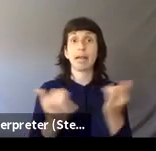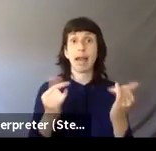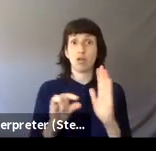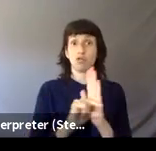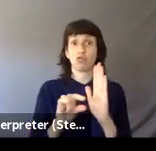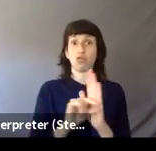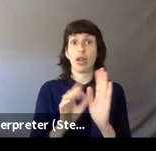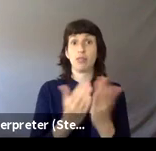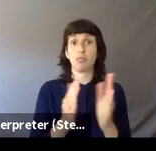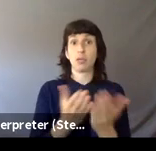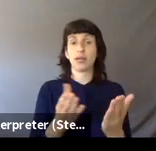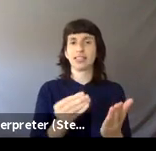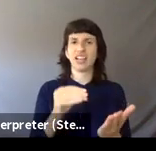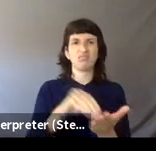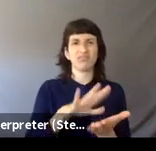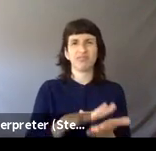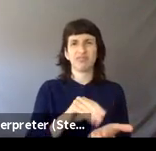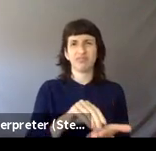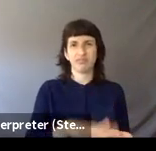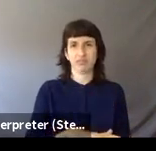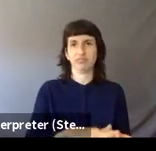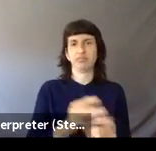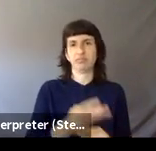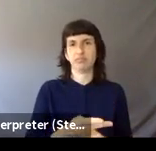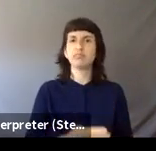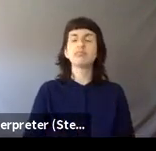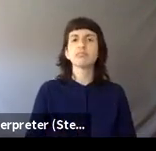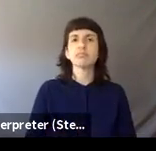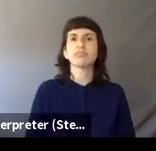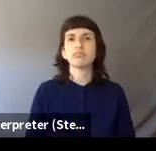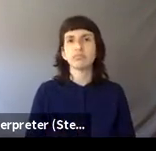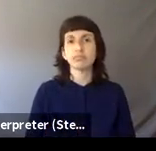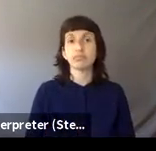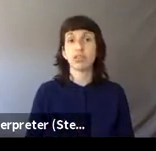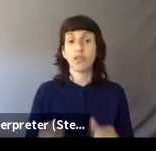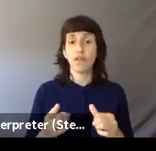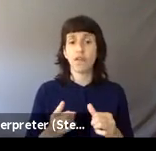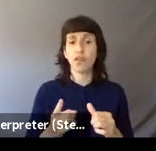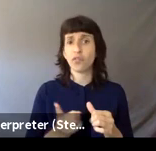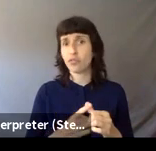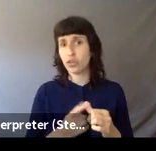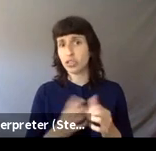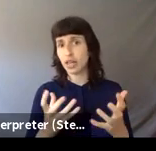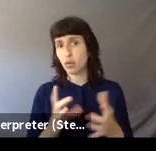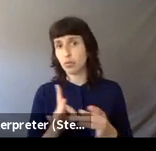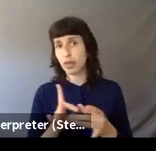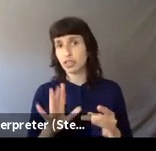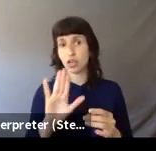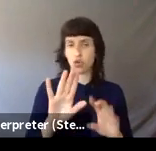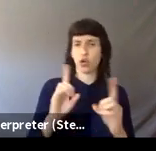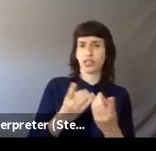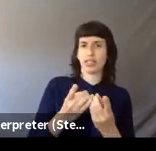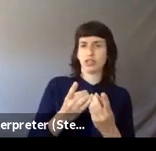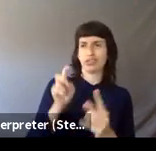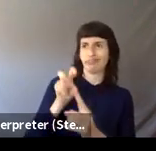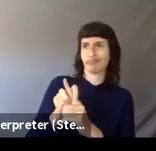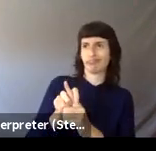We're going to move on so I'm going to make sure we're on track here.